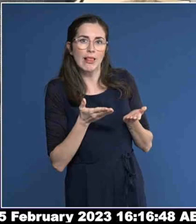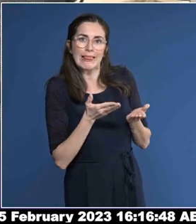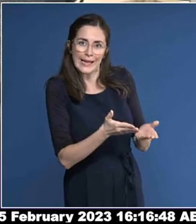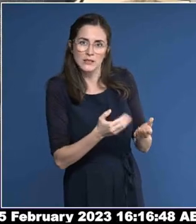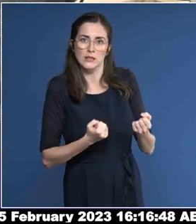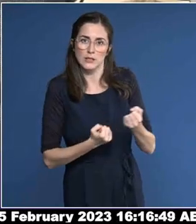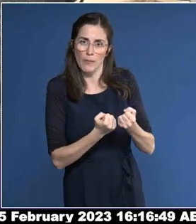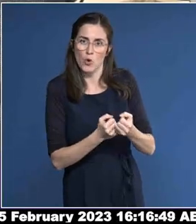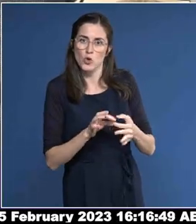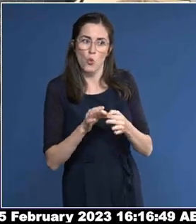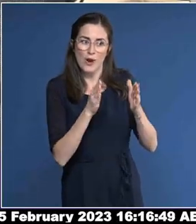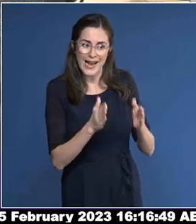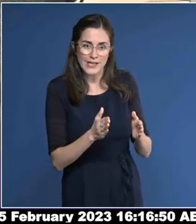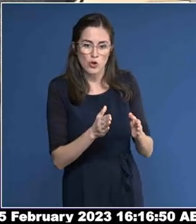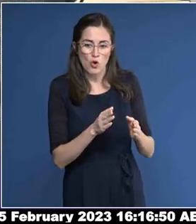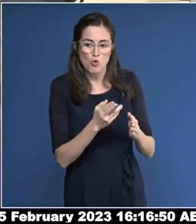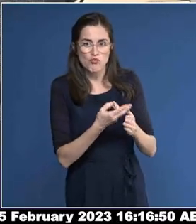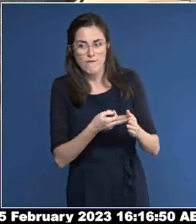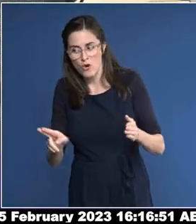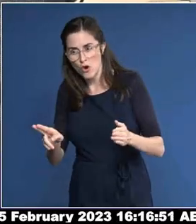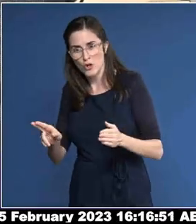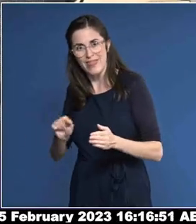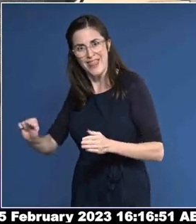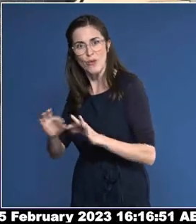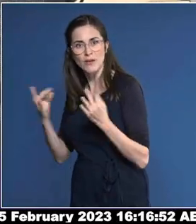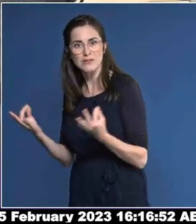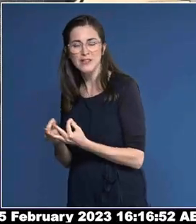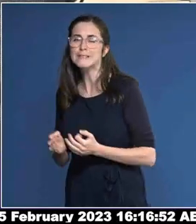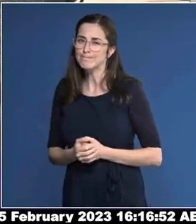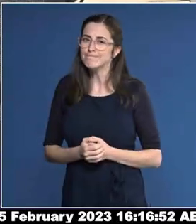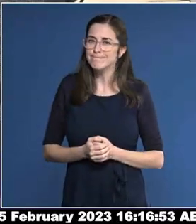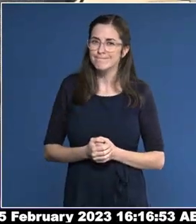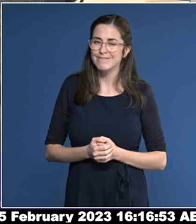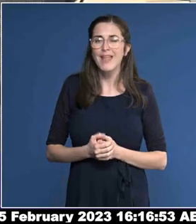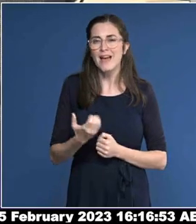So there's a number of exceptions we have to that particular standard, and they are in